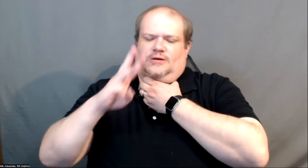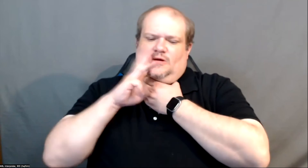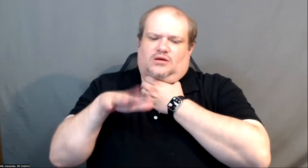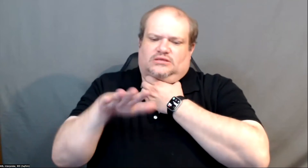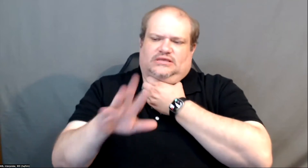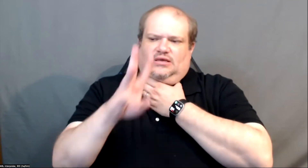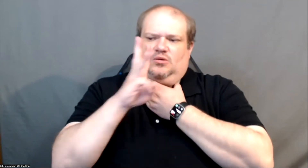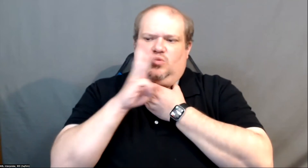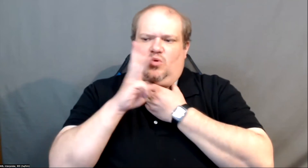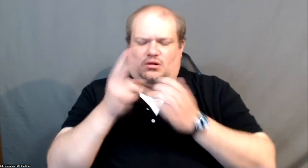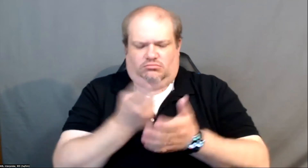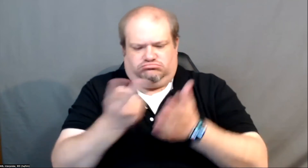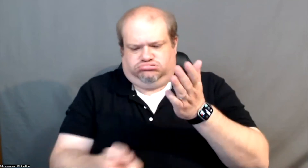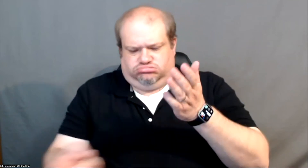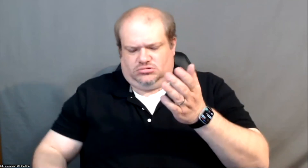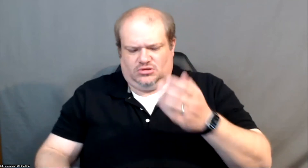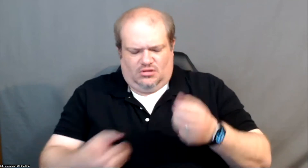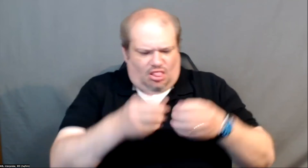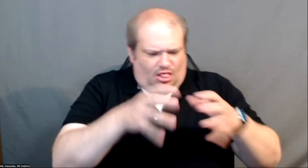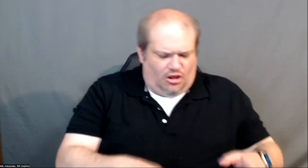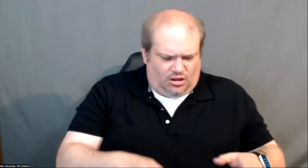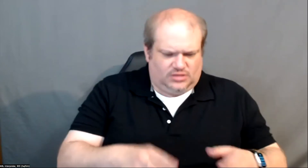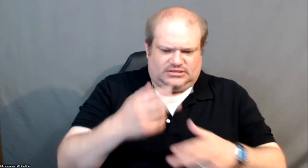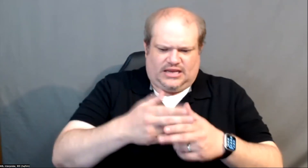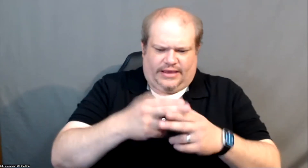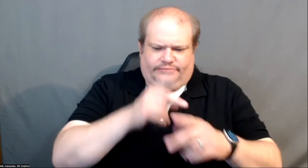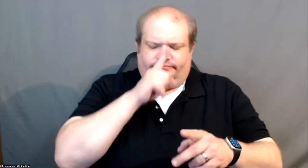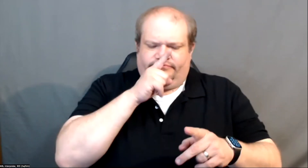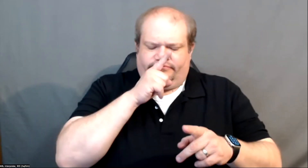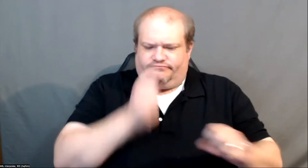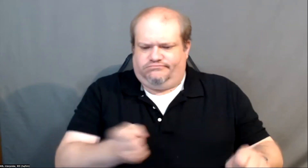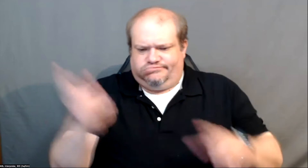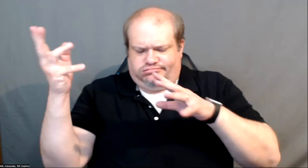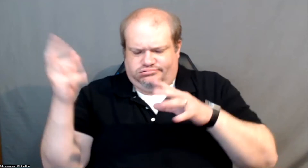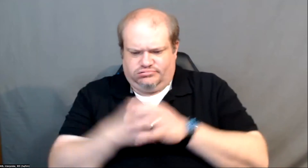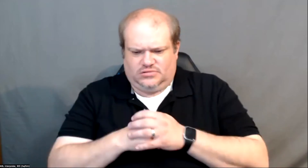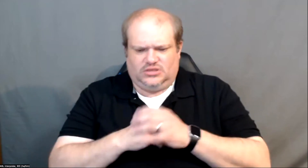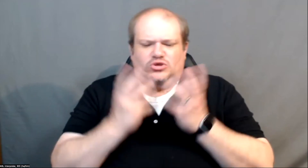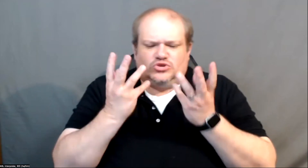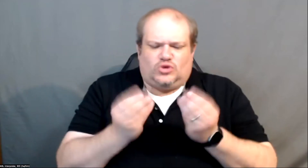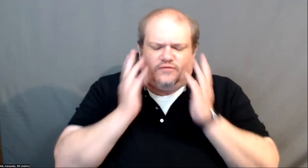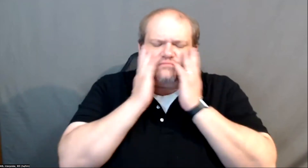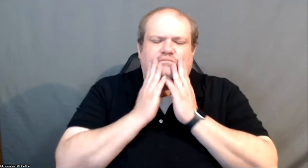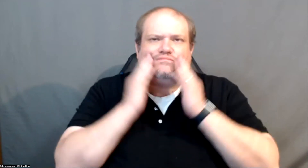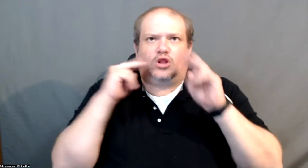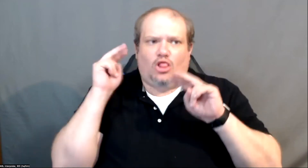Lost, phonetically abandoned. Softened cheekbones. Facing eastward. Always.